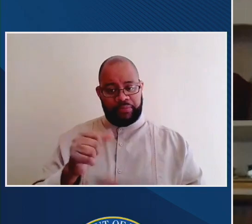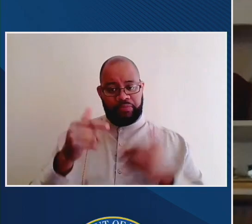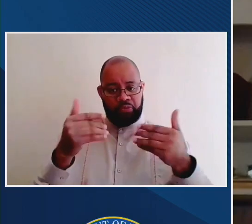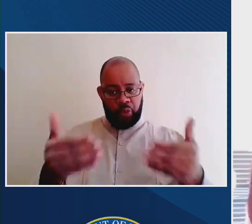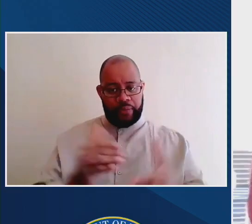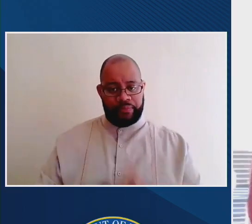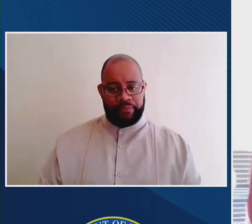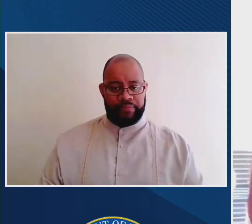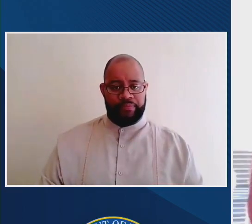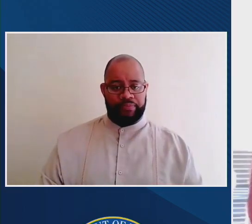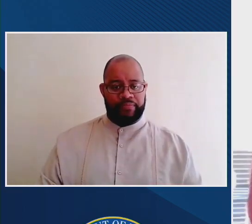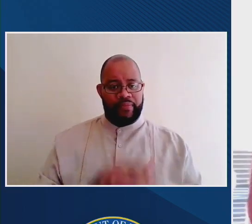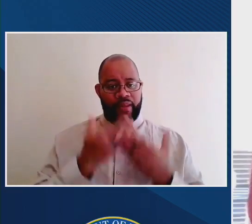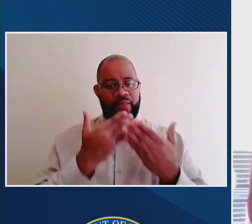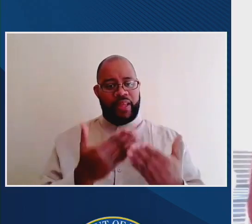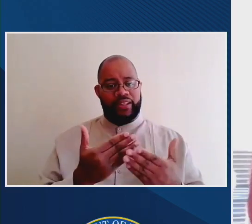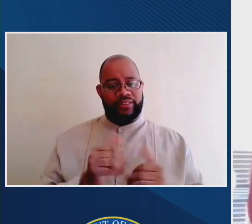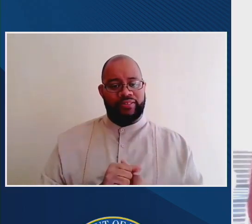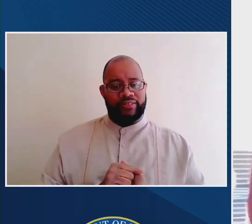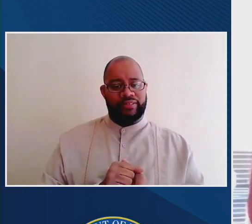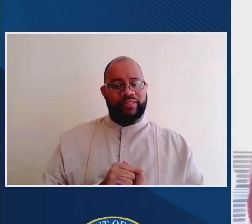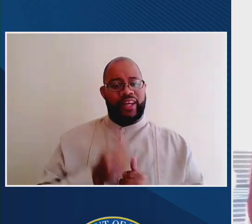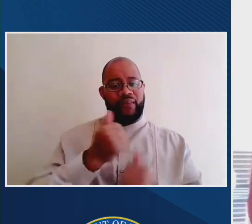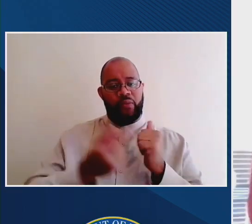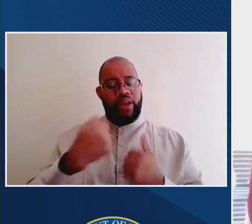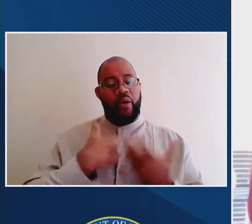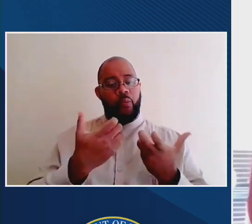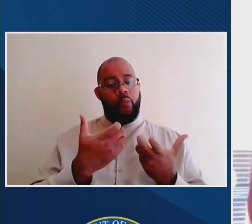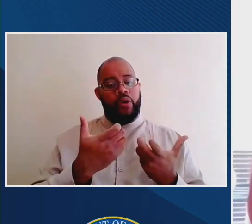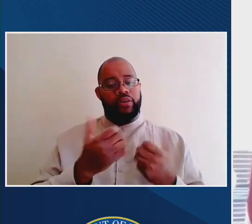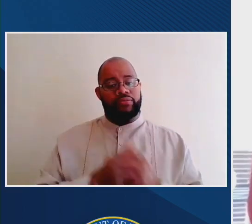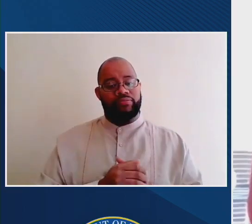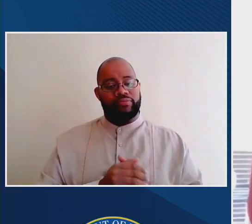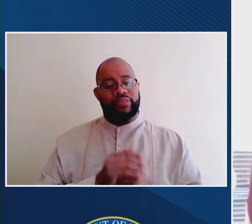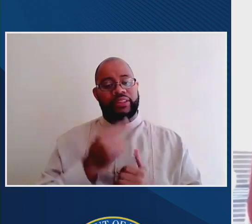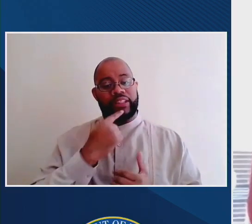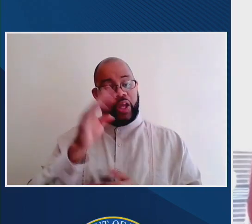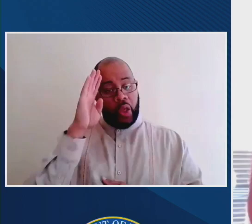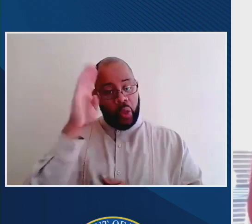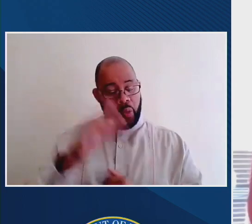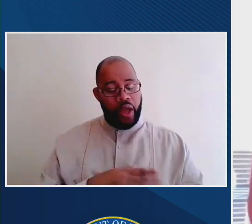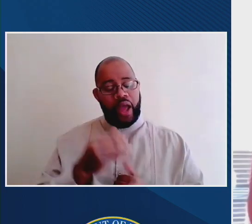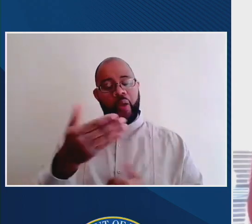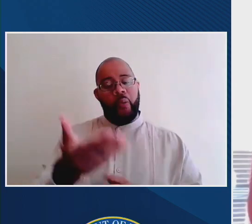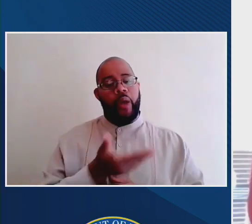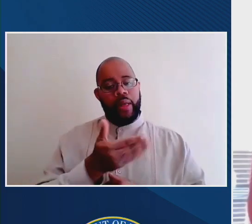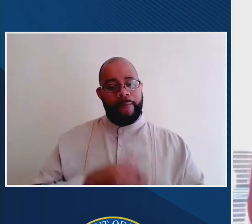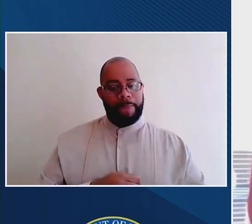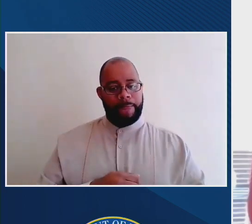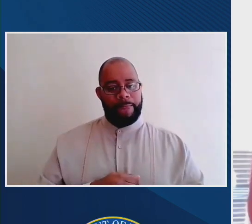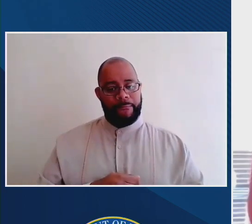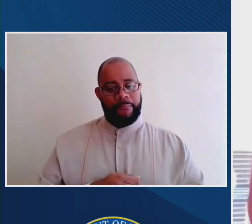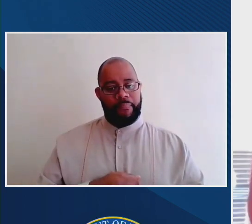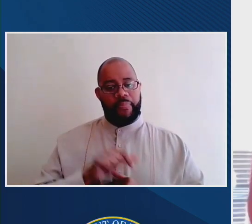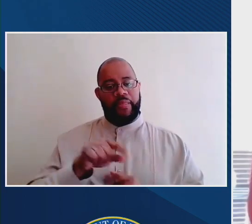Thanks, Greg. And thanks everybody. I wanted to stop in and say hello and welcome to the first day of our next